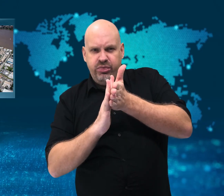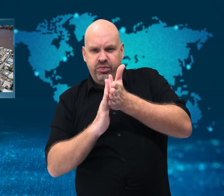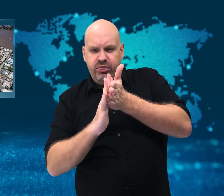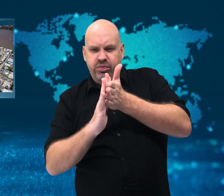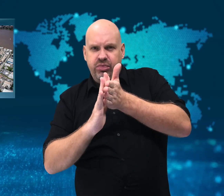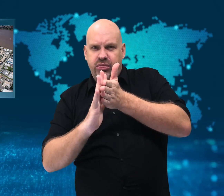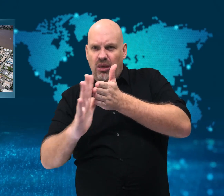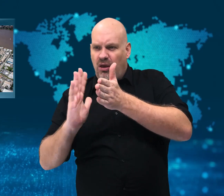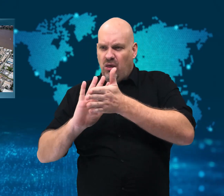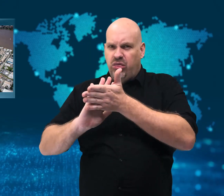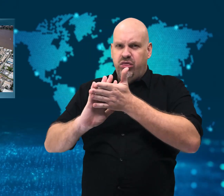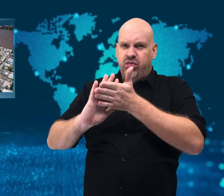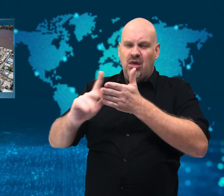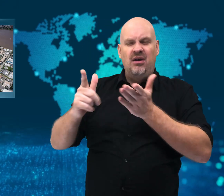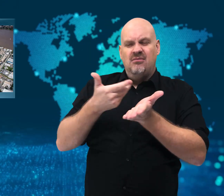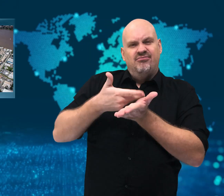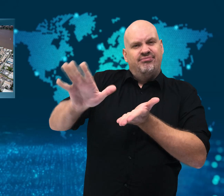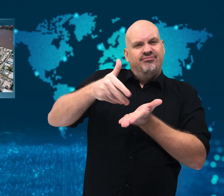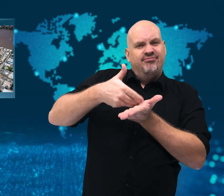However,